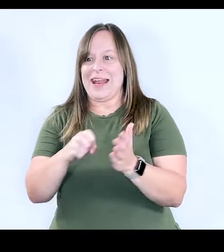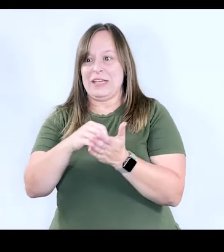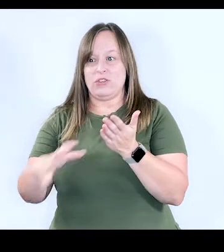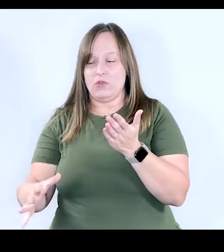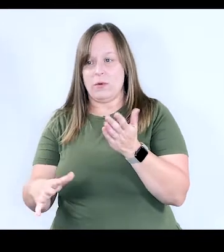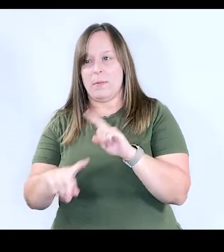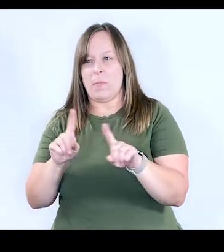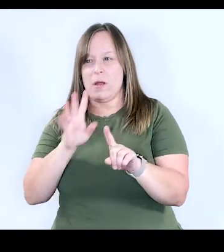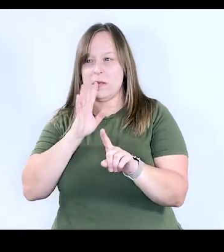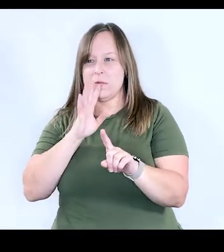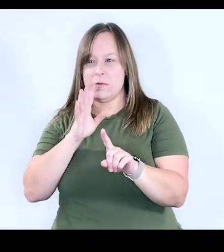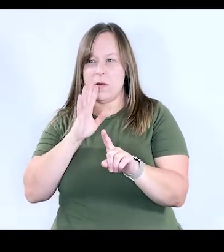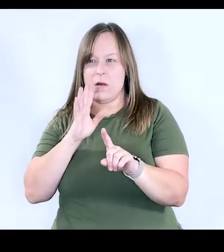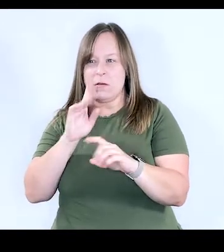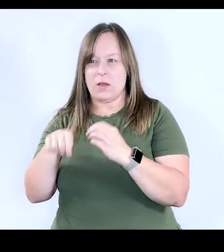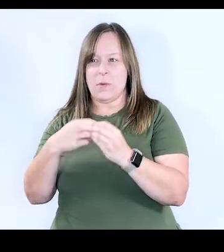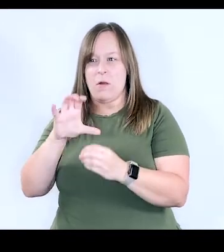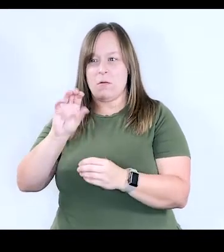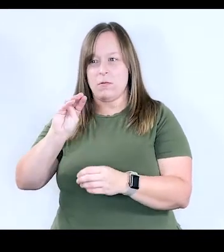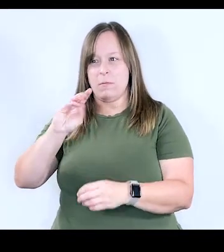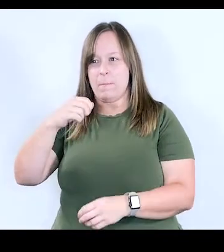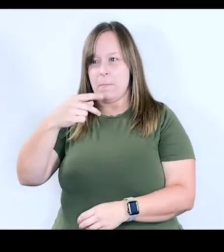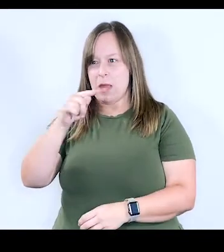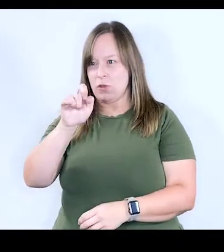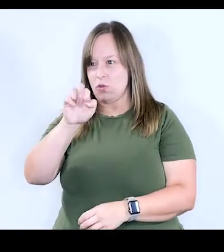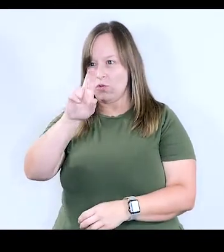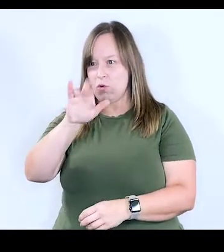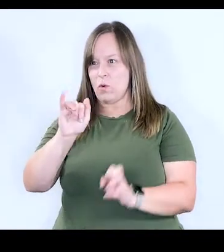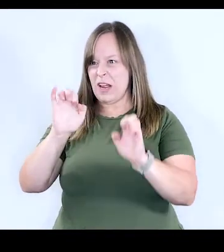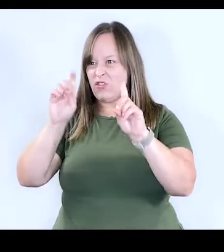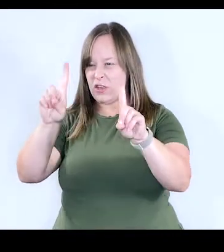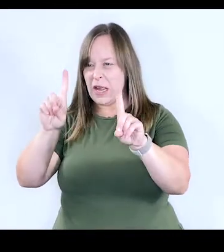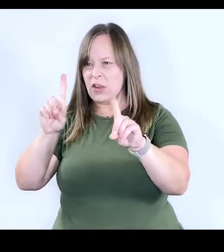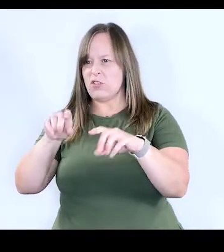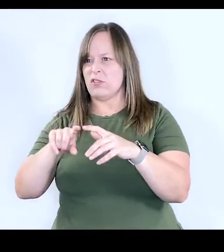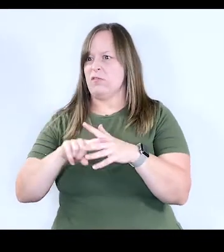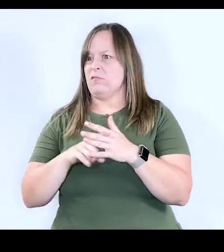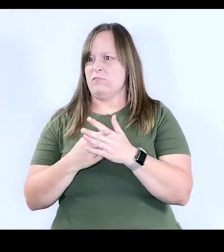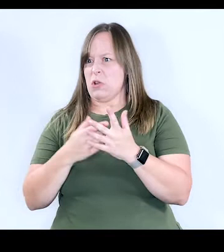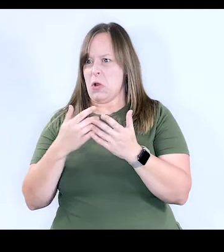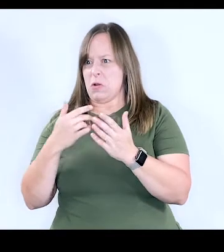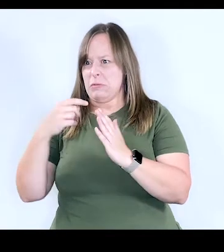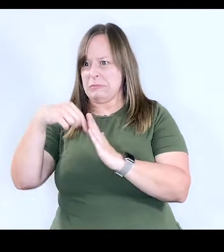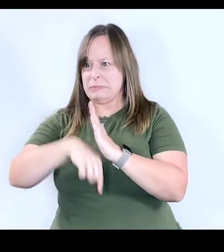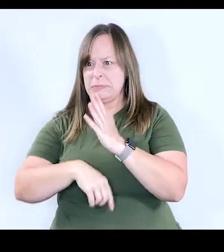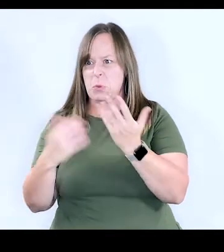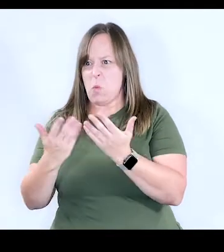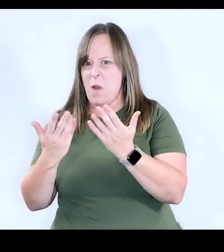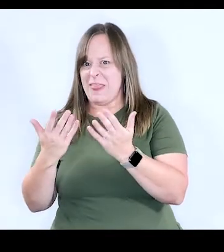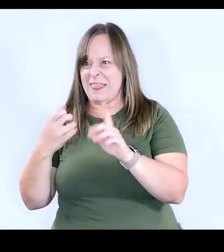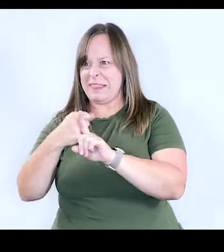But we're talking about compensatory education today. And can you start by telling us a little bit about what that is